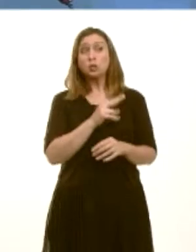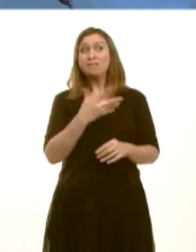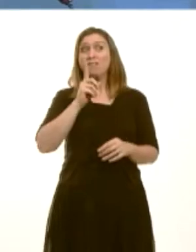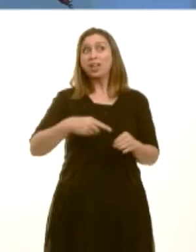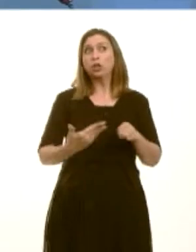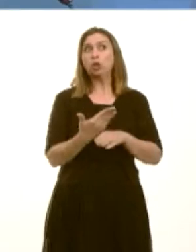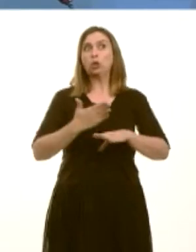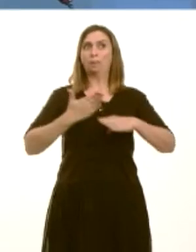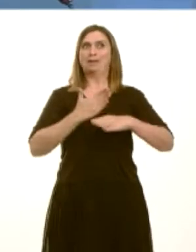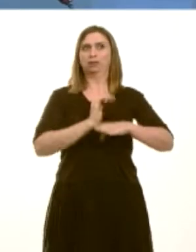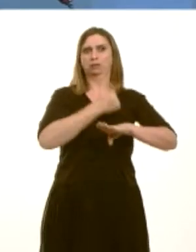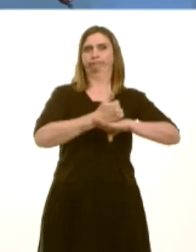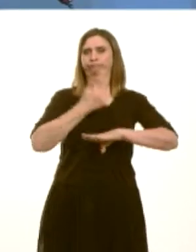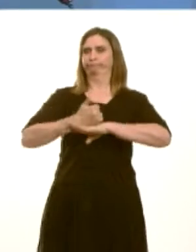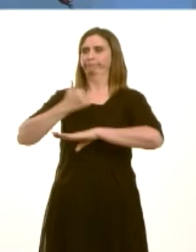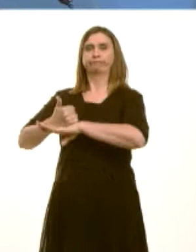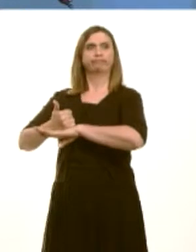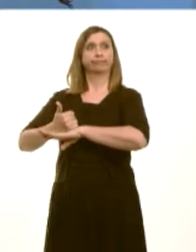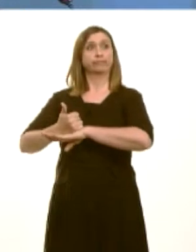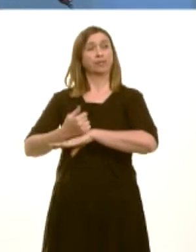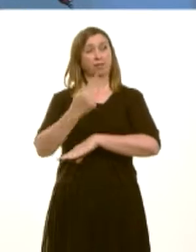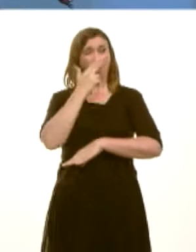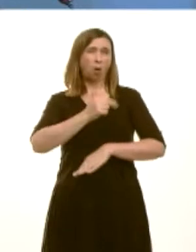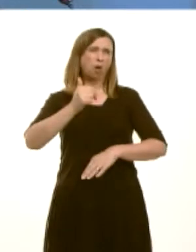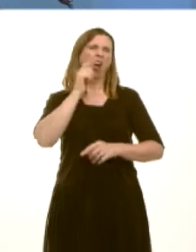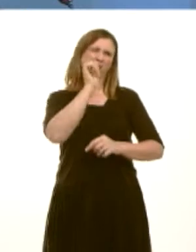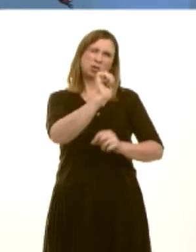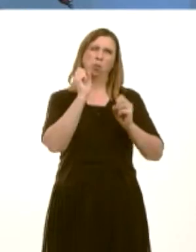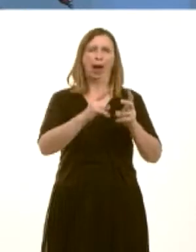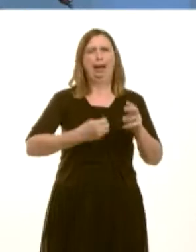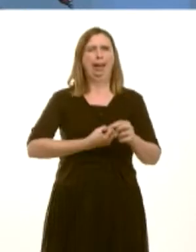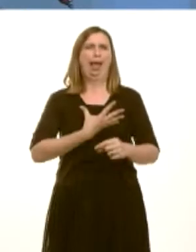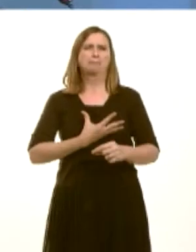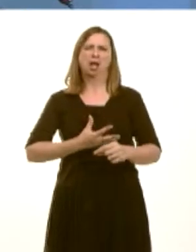businesses and that, if we go back to Labour's slash-and-burn mentality as regards the economy,